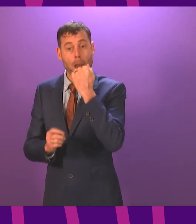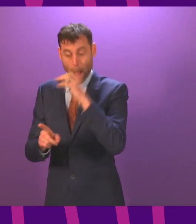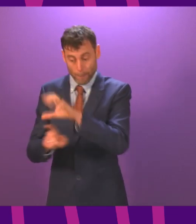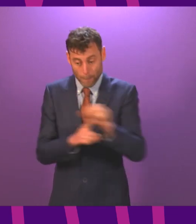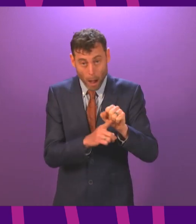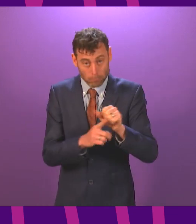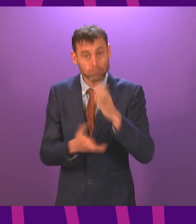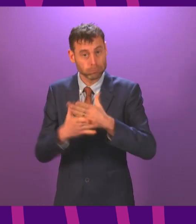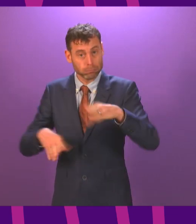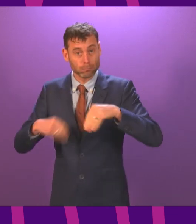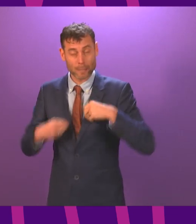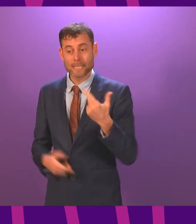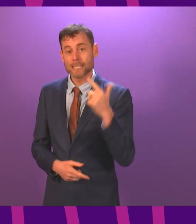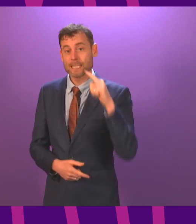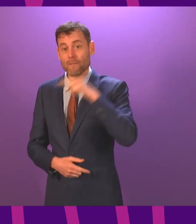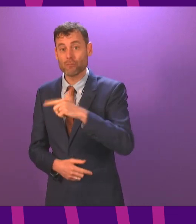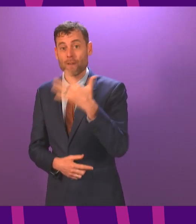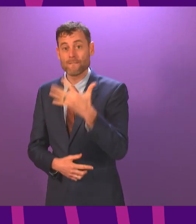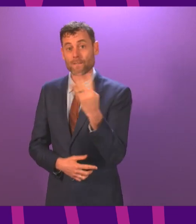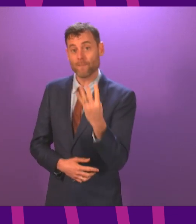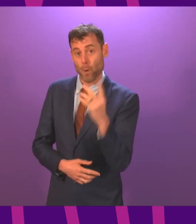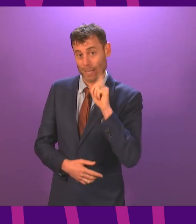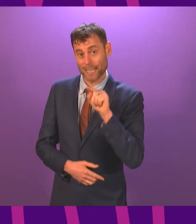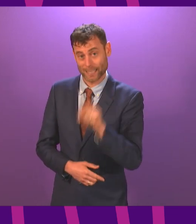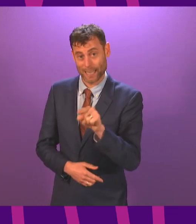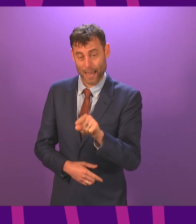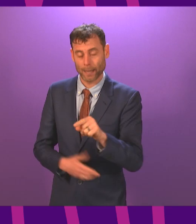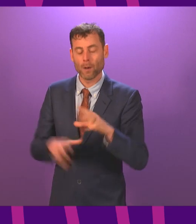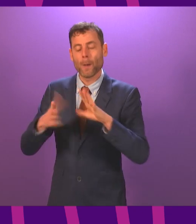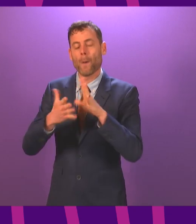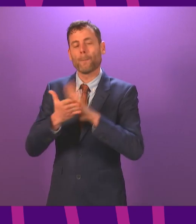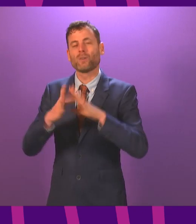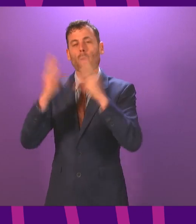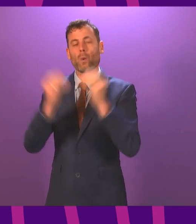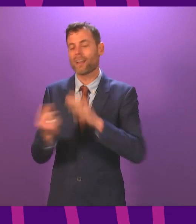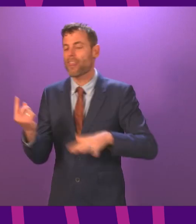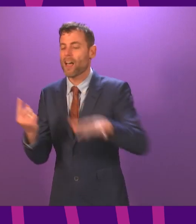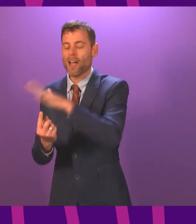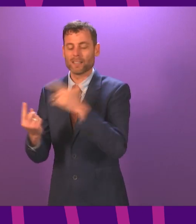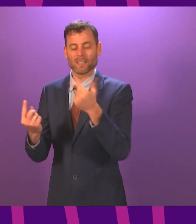The total number of positive cases reported yesterday was 754, or 7.3 per cent of all